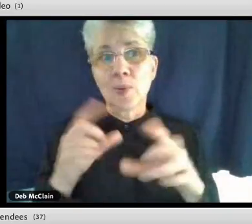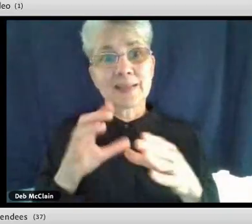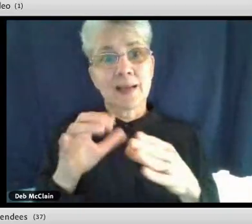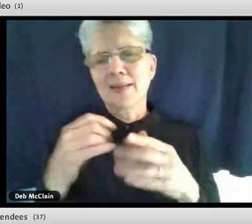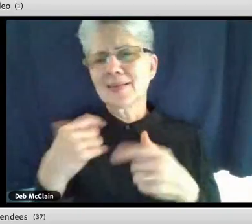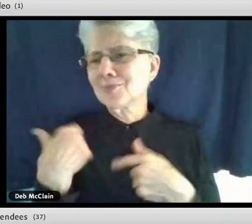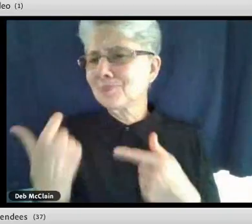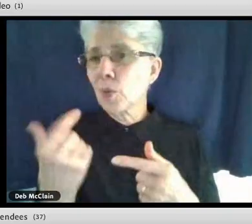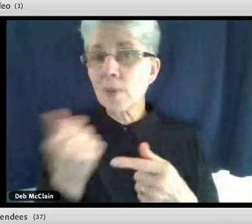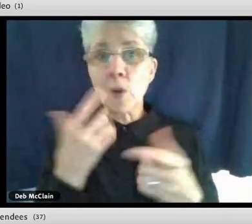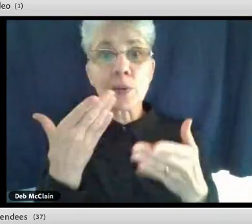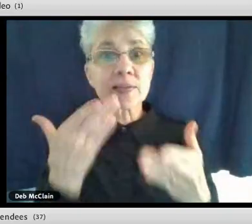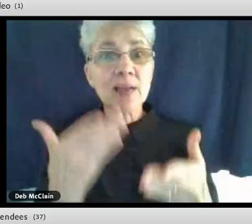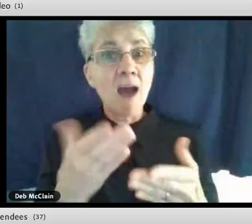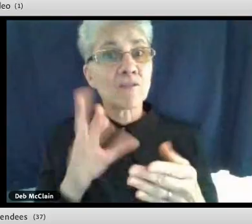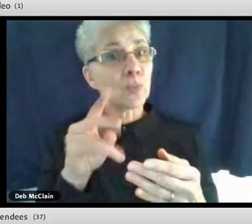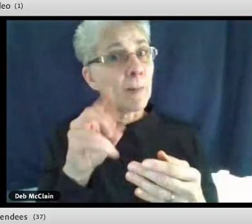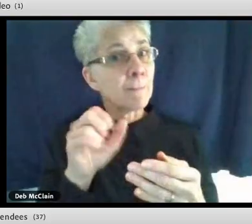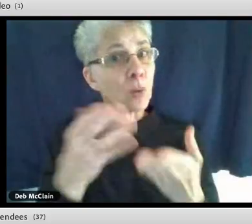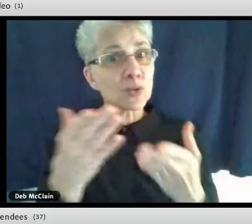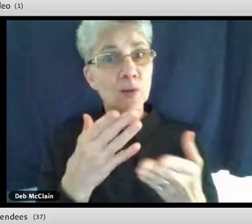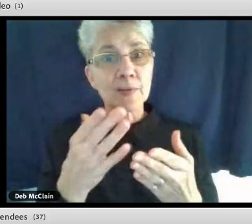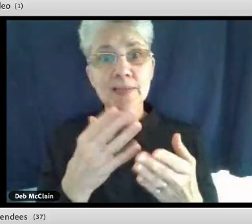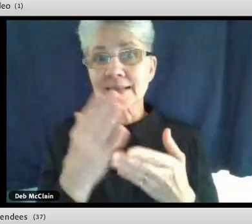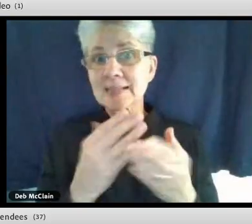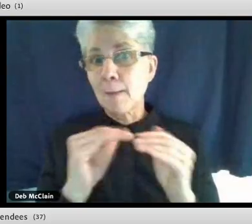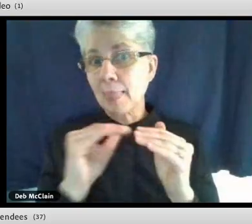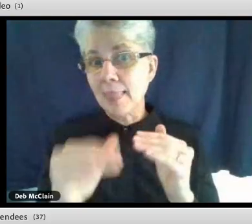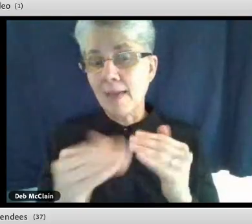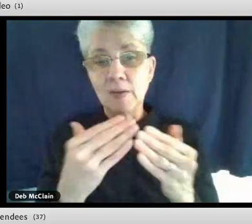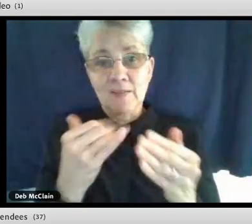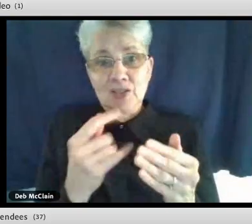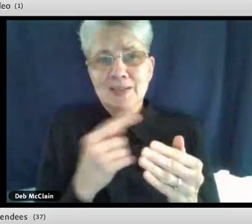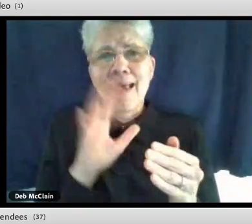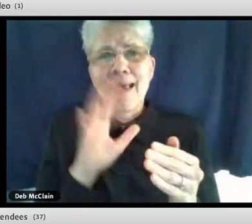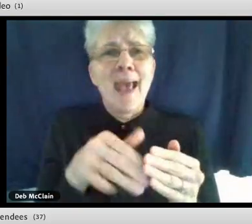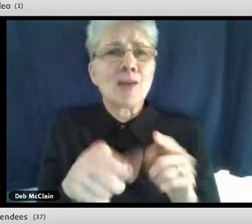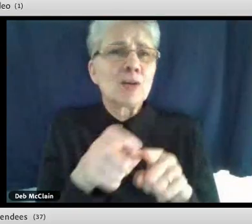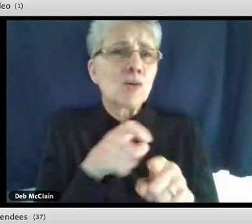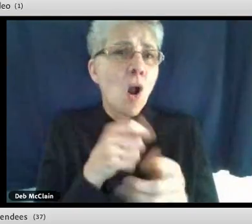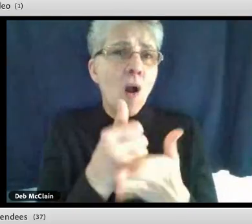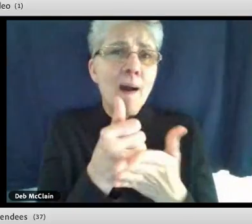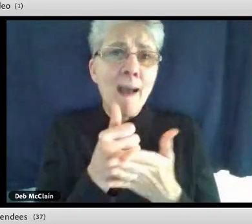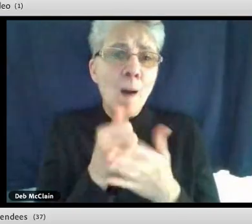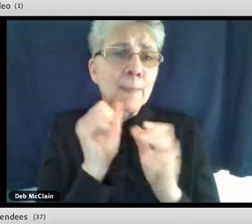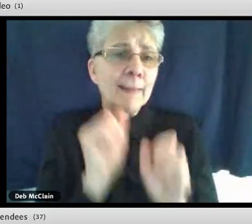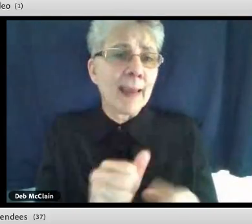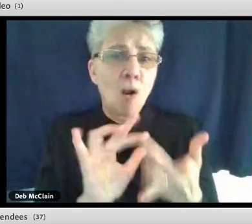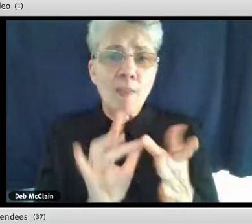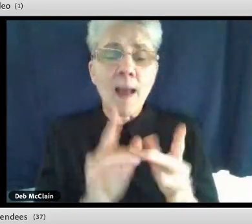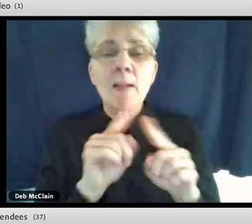is that we have always done this. We have always offered remote services at one level or another even if it's just,